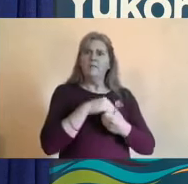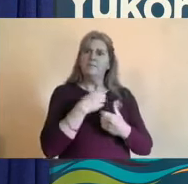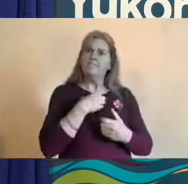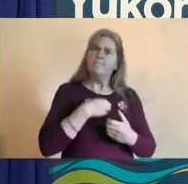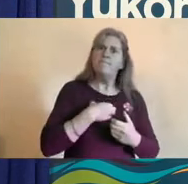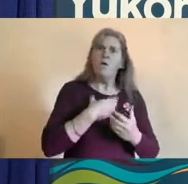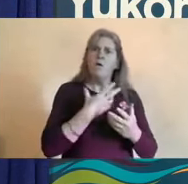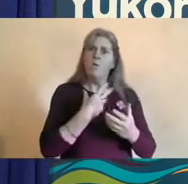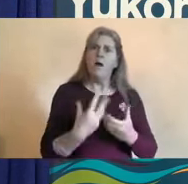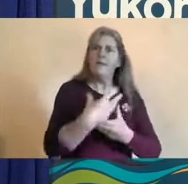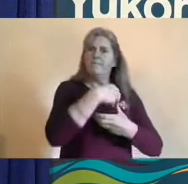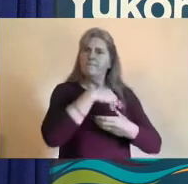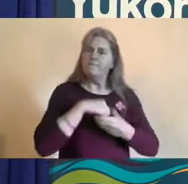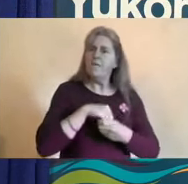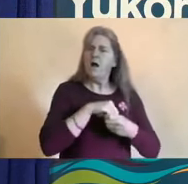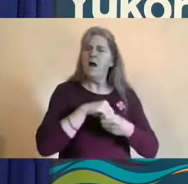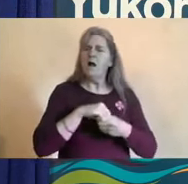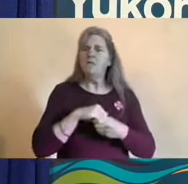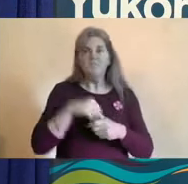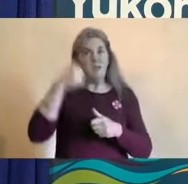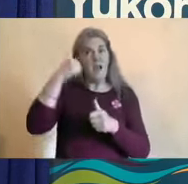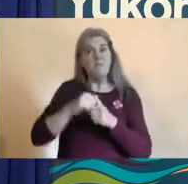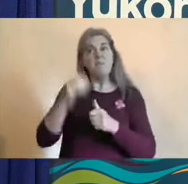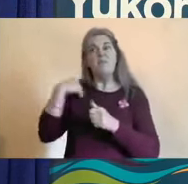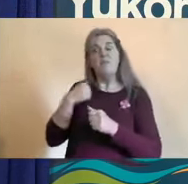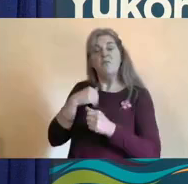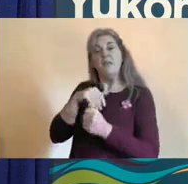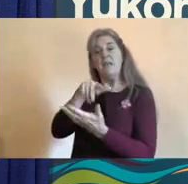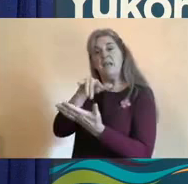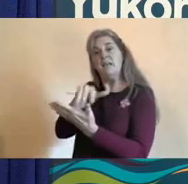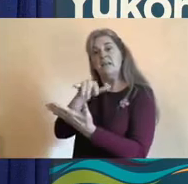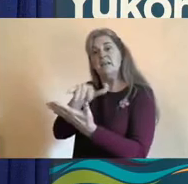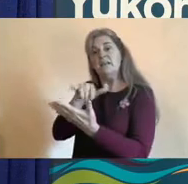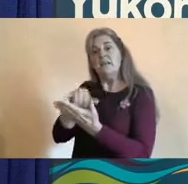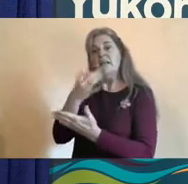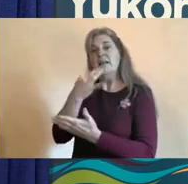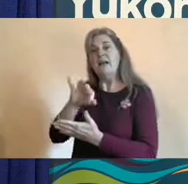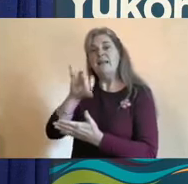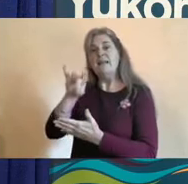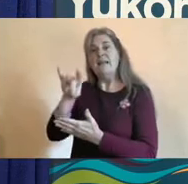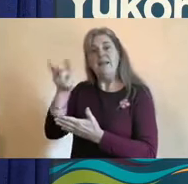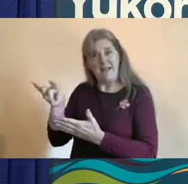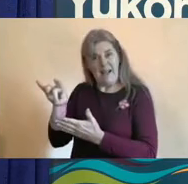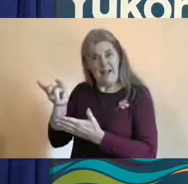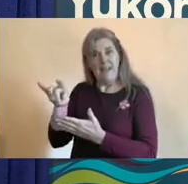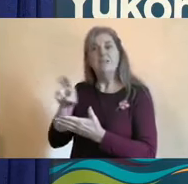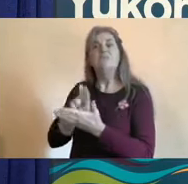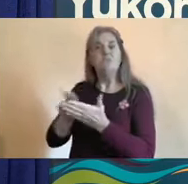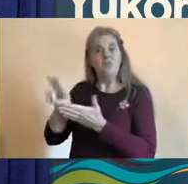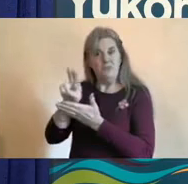voice. I remember in my environmental studies class back in 1988, having a conversation about